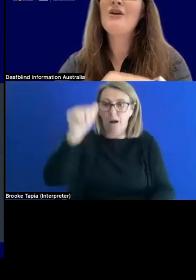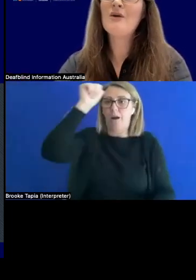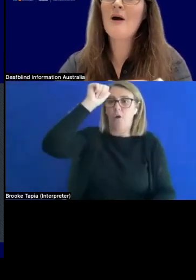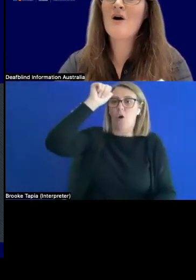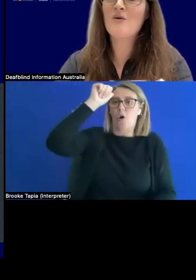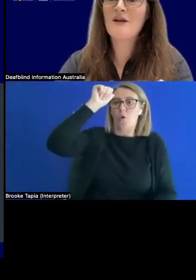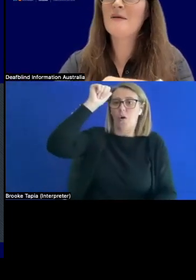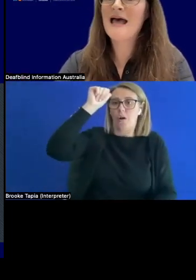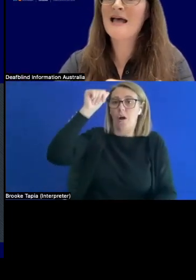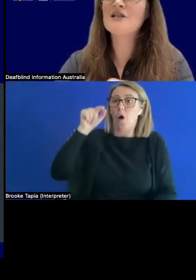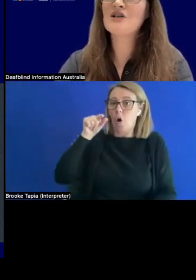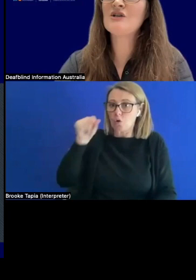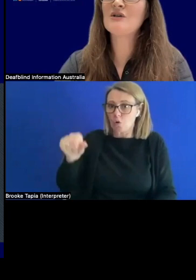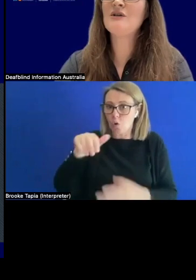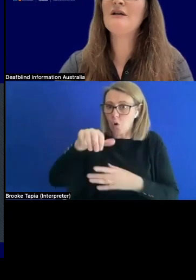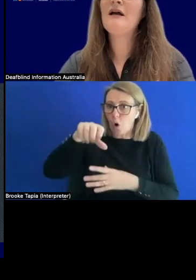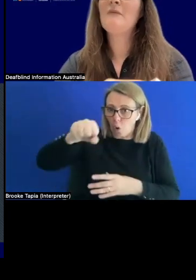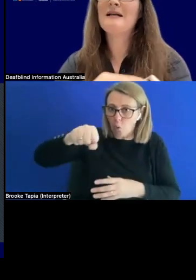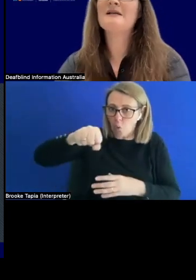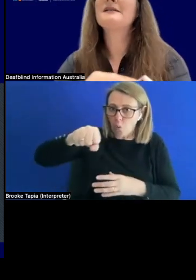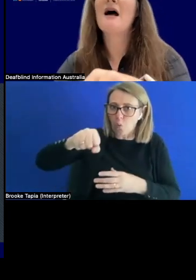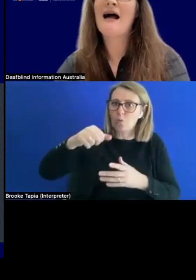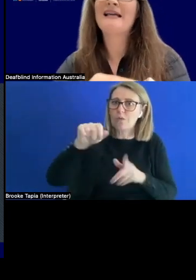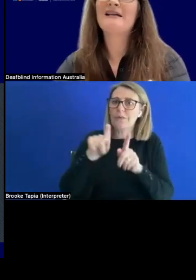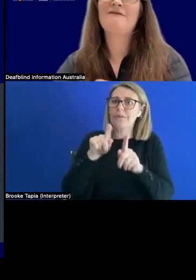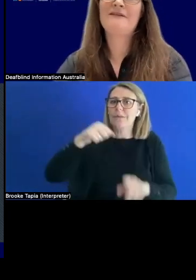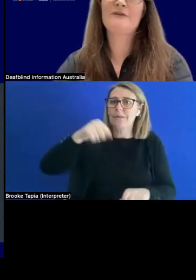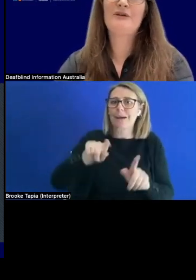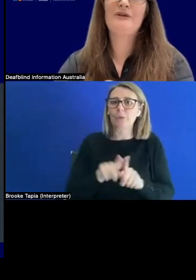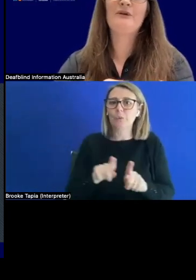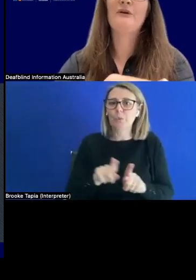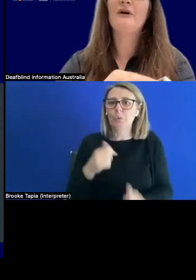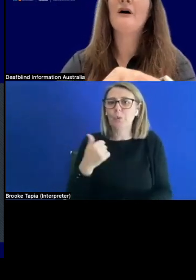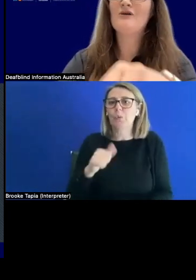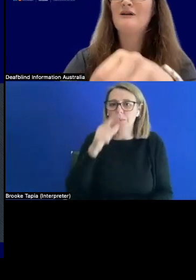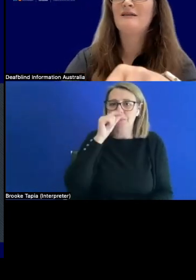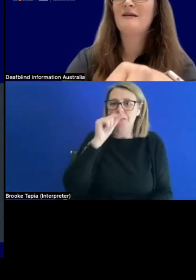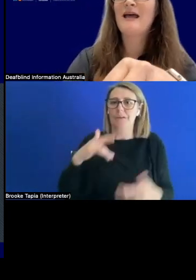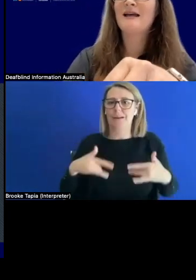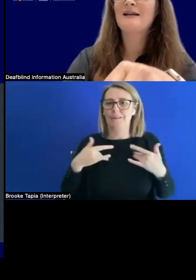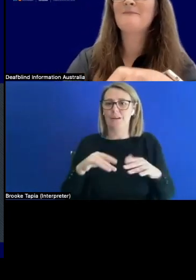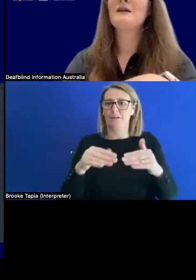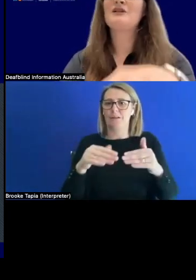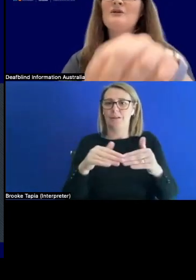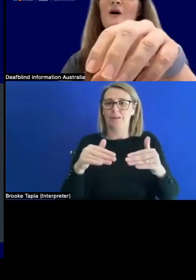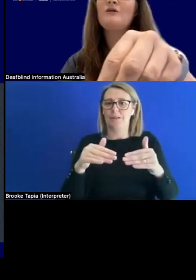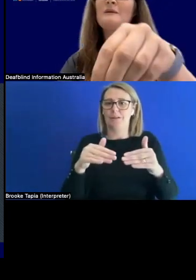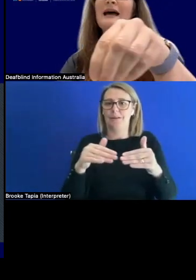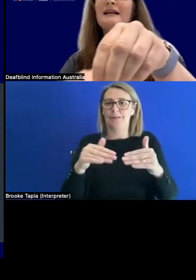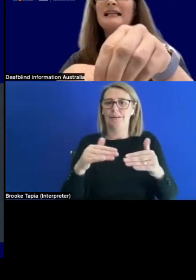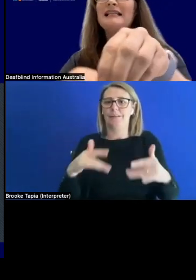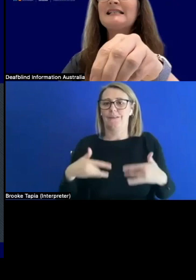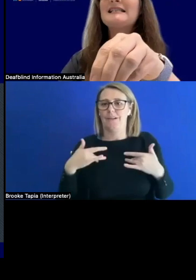you are holding the bag too because I can feel you holding the bag”. So, you hold the bag like this,